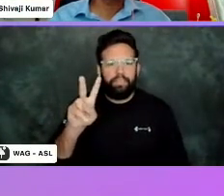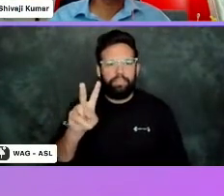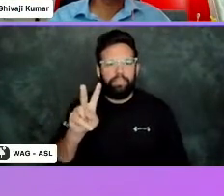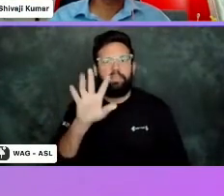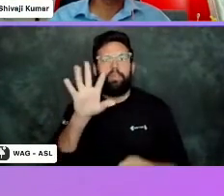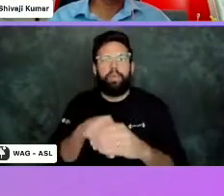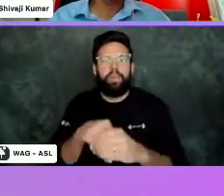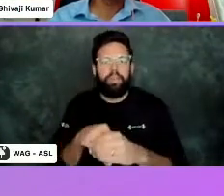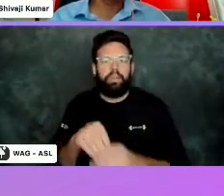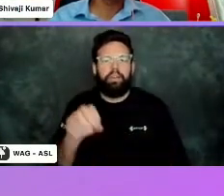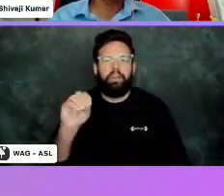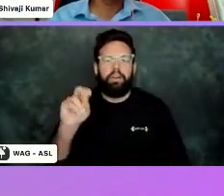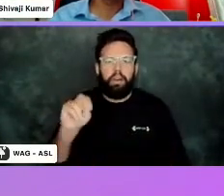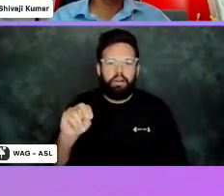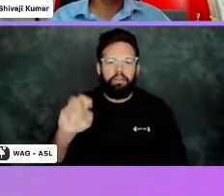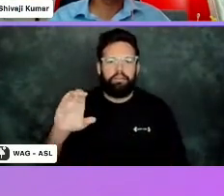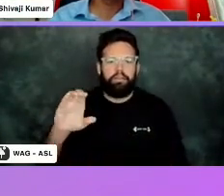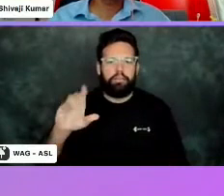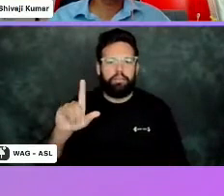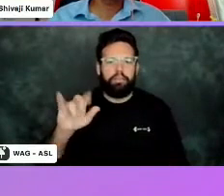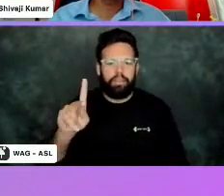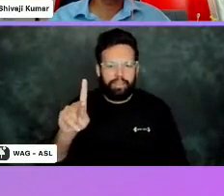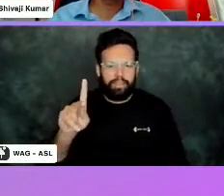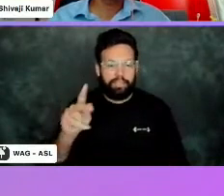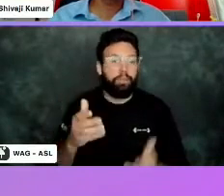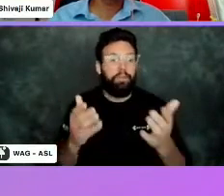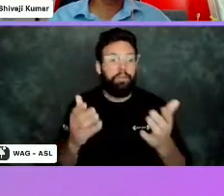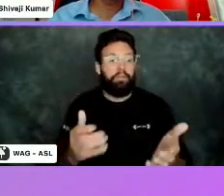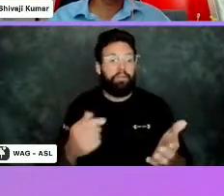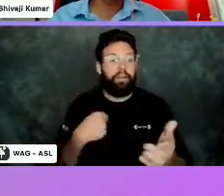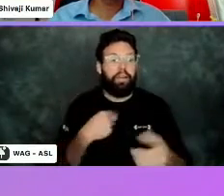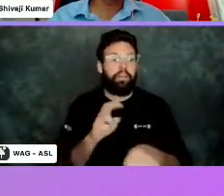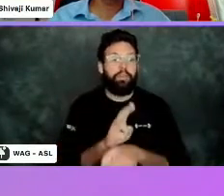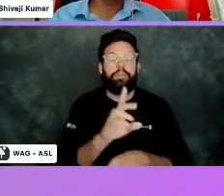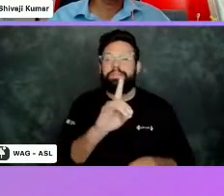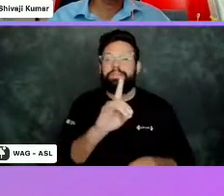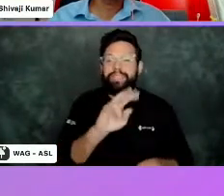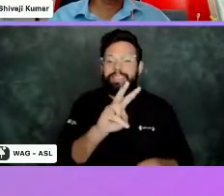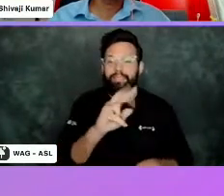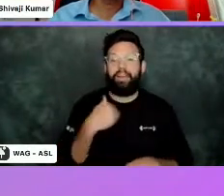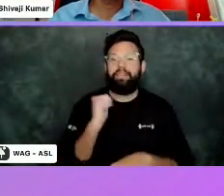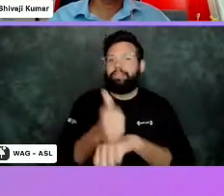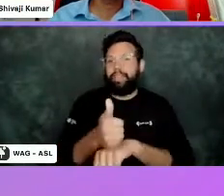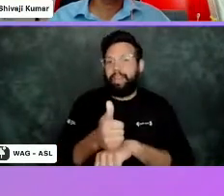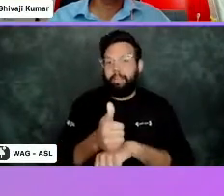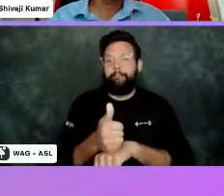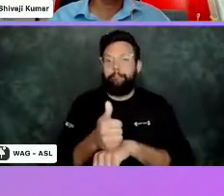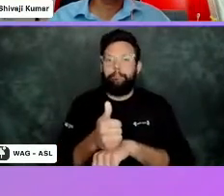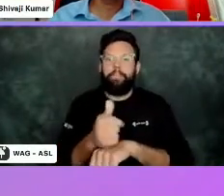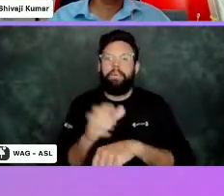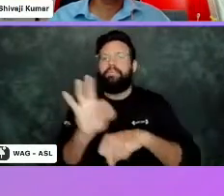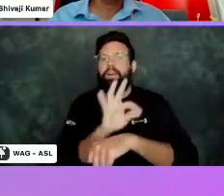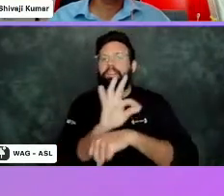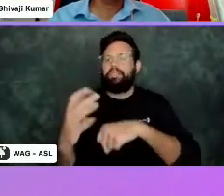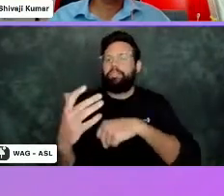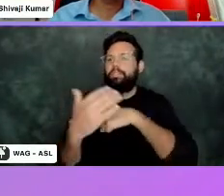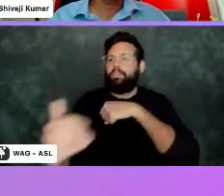'Cause I used a div, I had to create a new function that calls the JavaScript window.open method